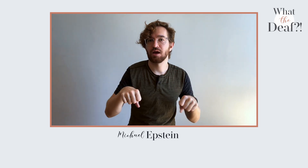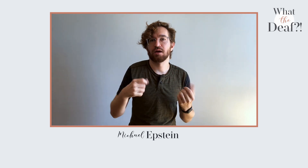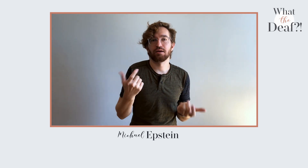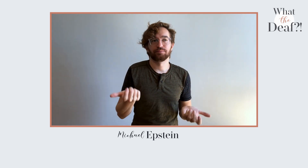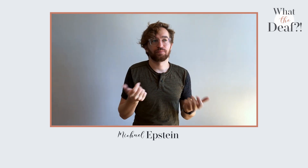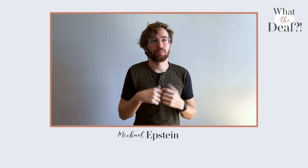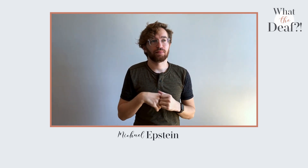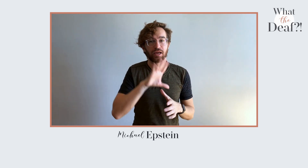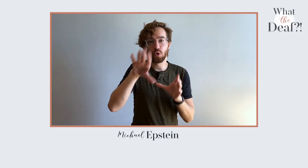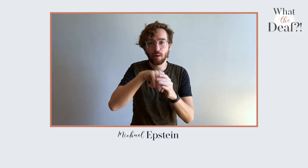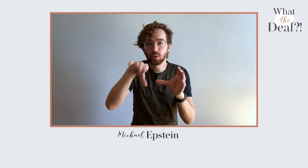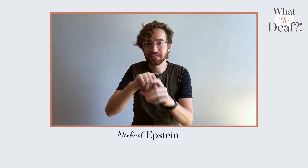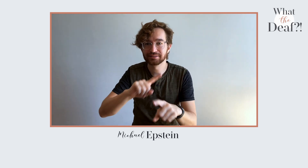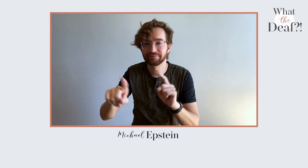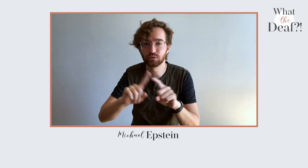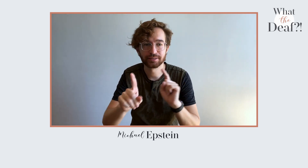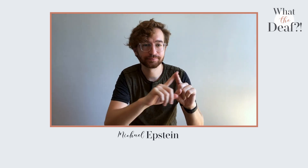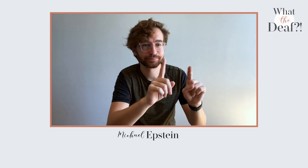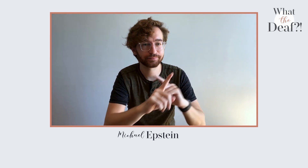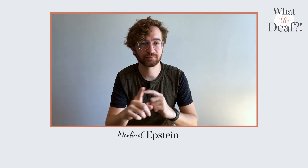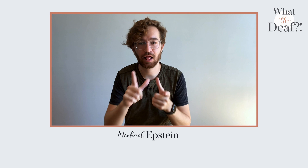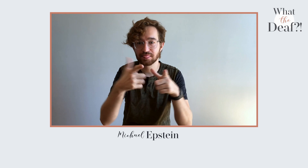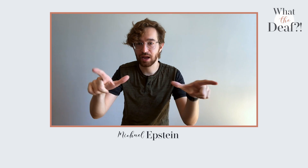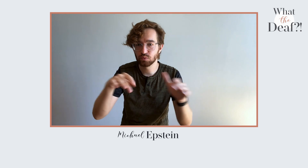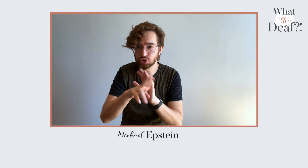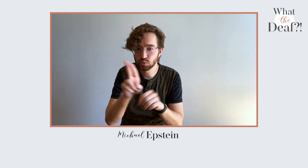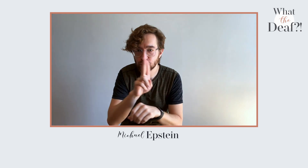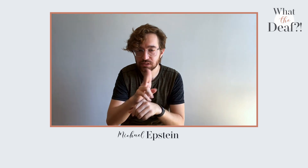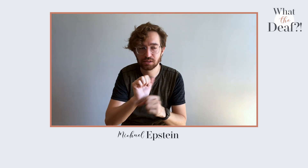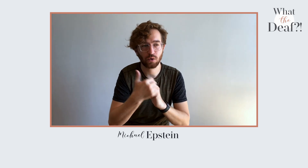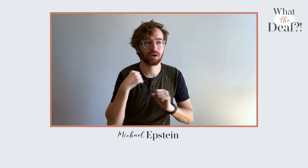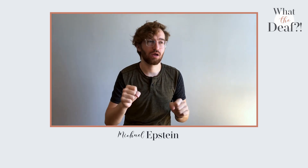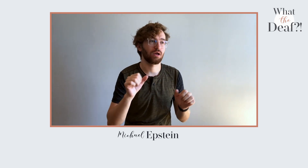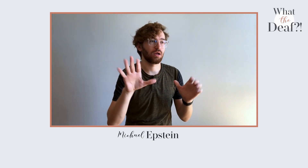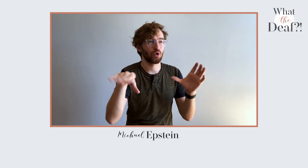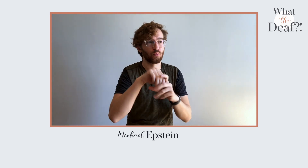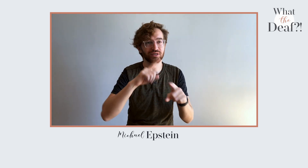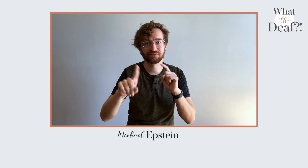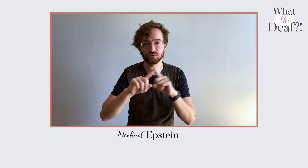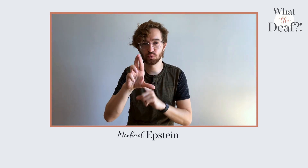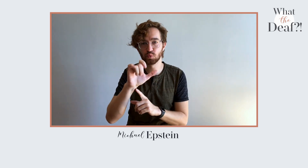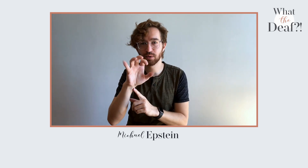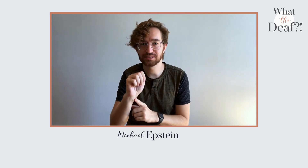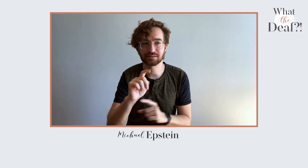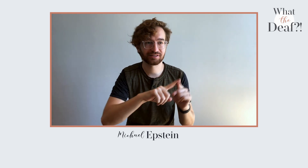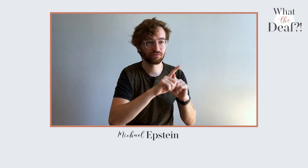How can I incorporate the differences in language use? How can I incorporate the different "-isms",